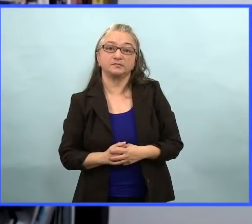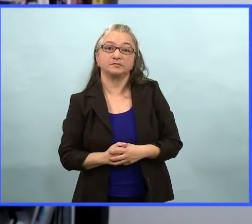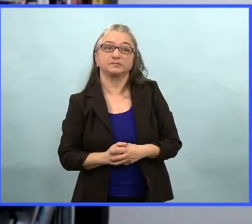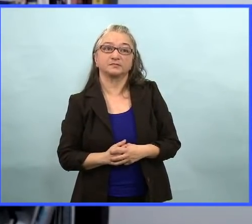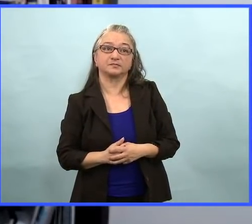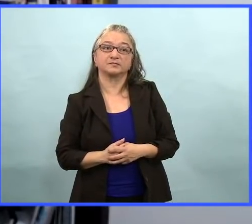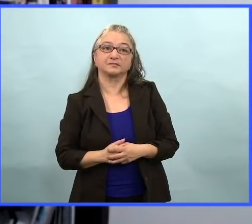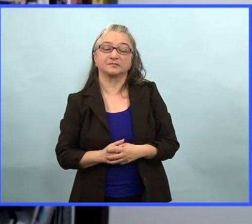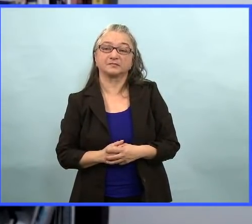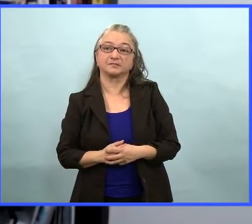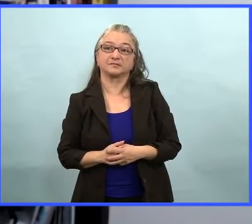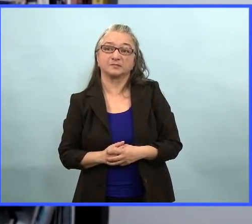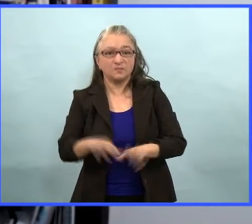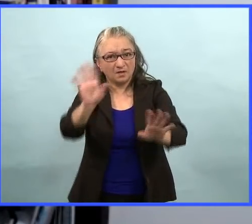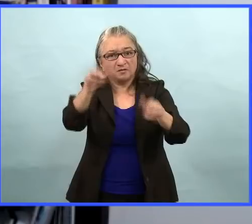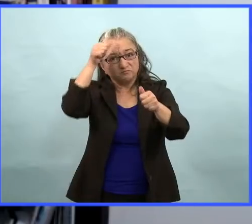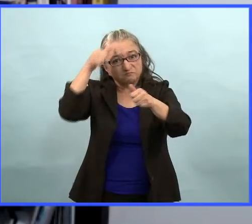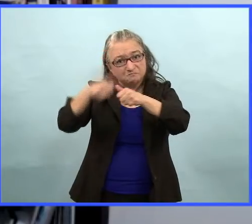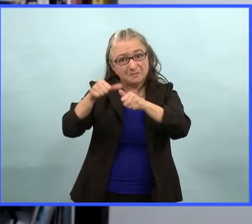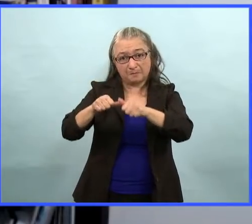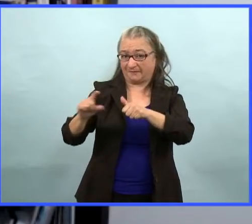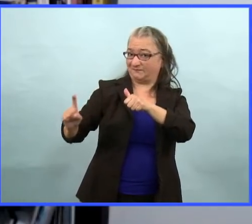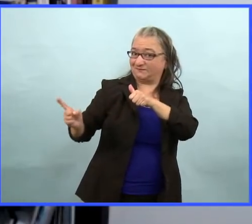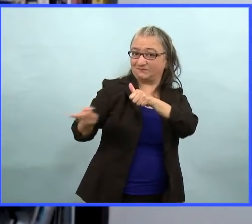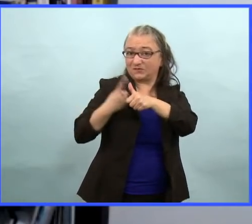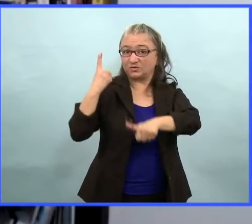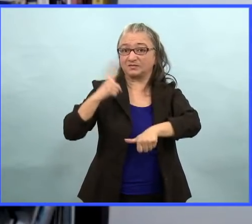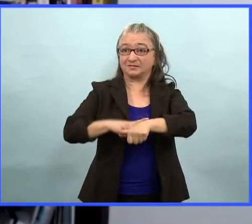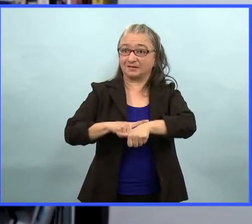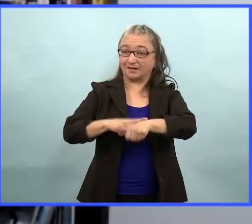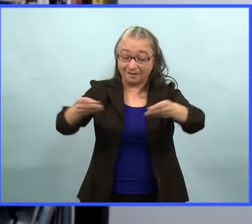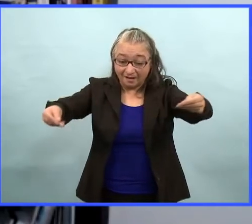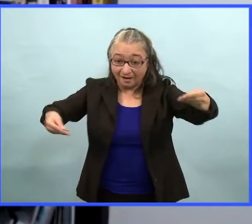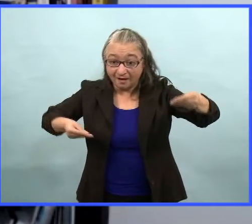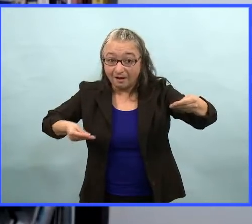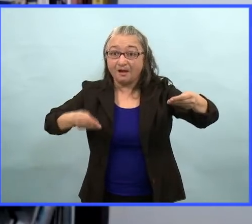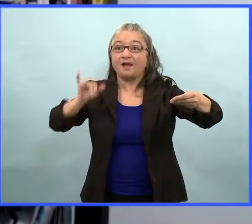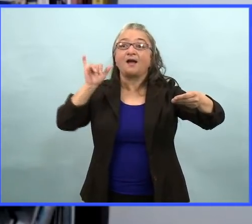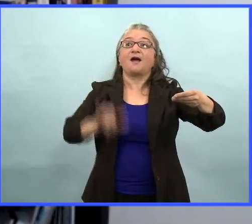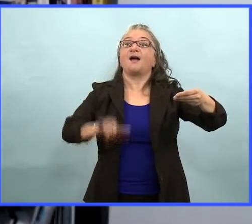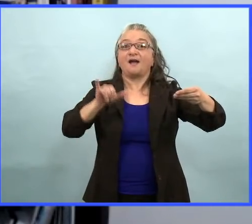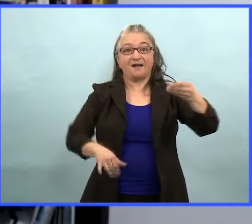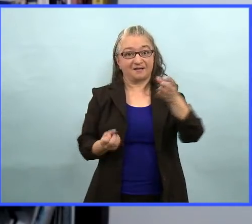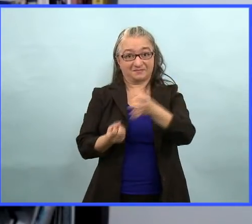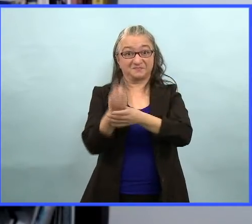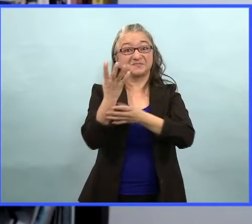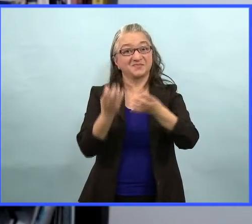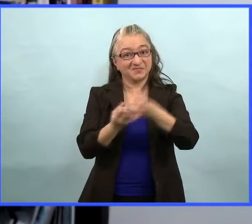first time we saw data like this in the spring we've continued to do throughout the rollout but